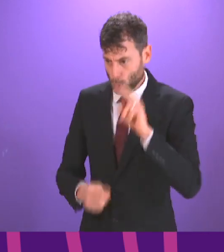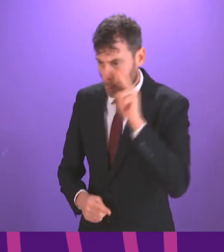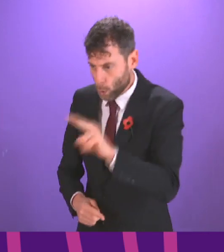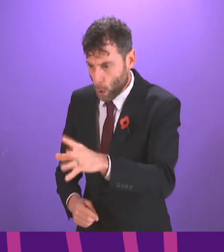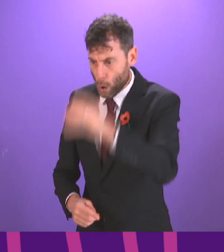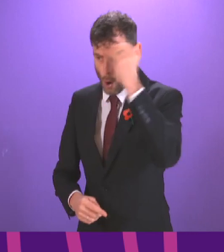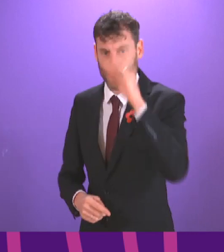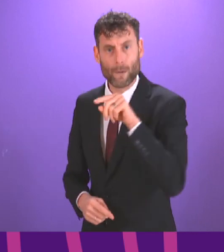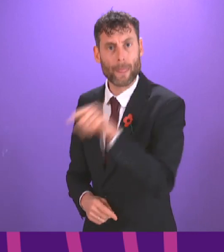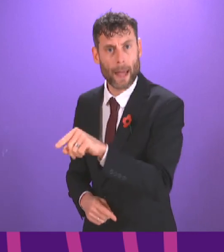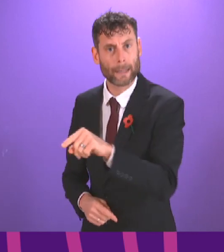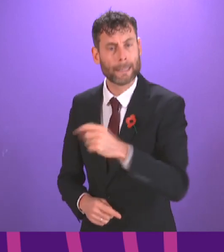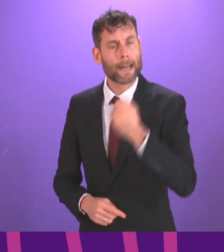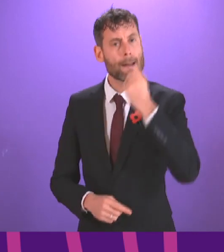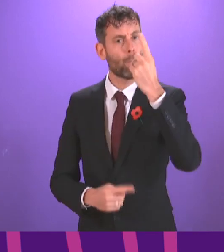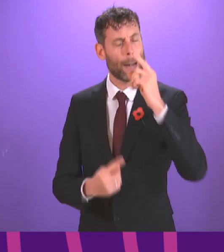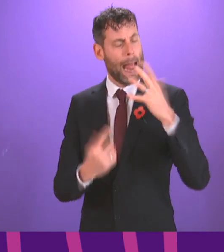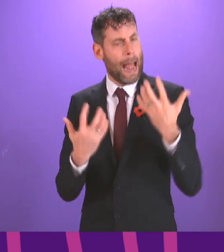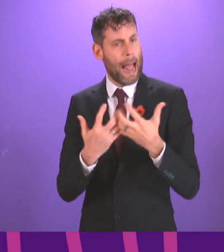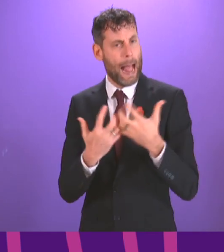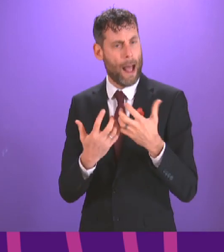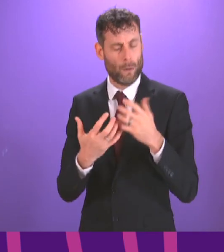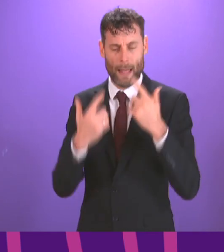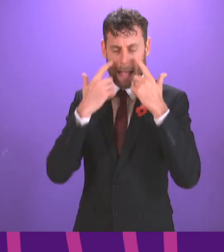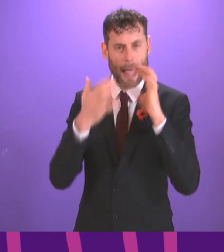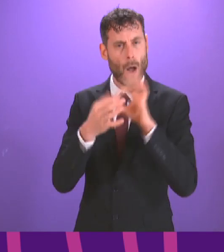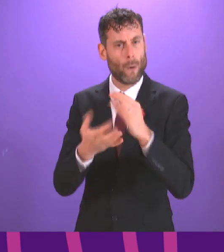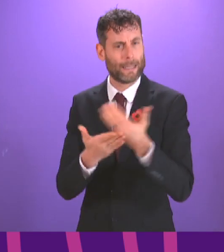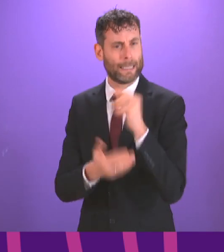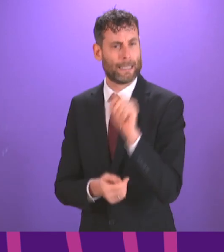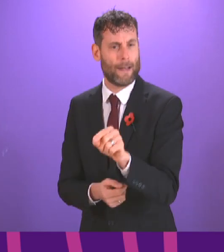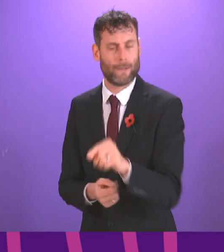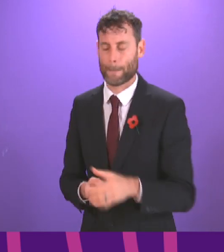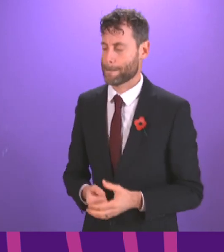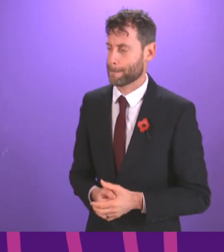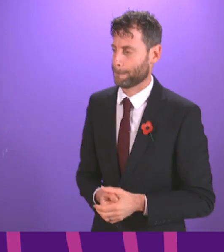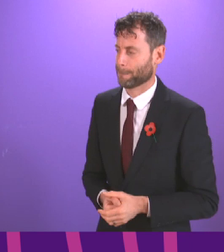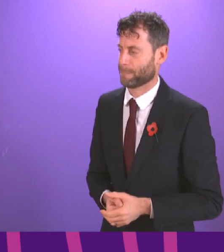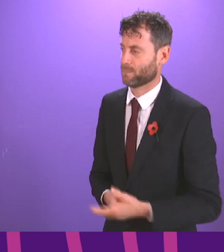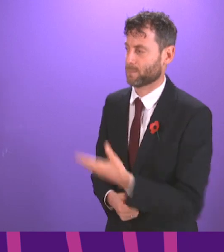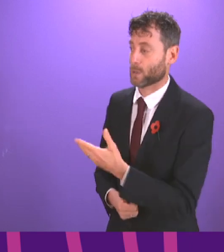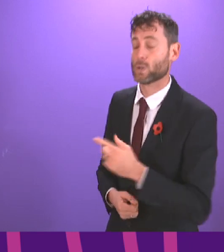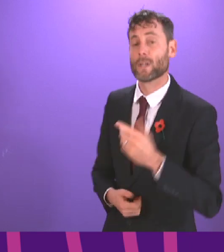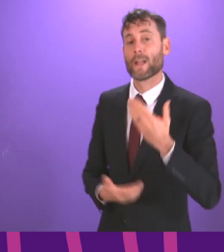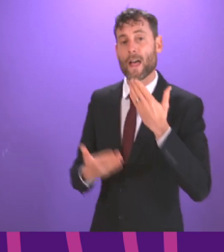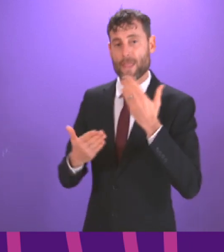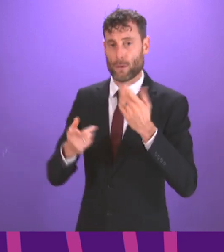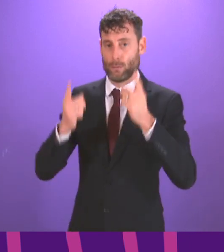in our care homes safe. Ruth Davidson: Yesterday’s report was stuffed full of numbers